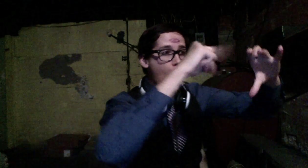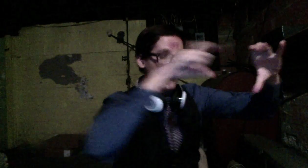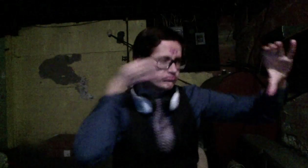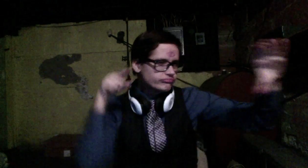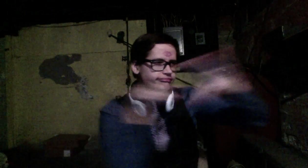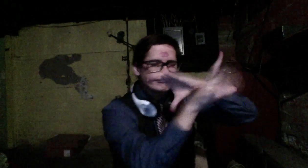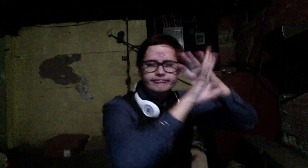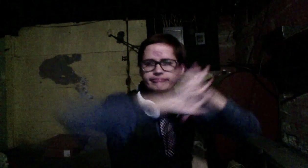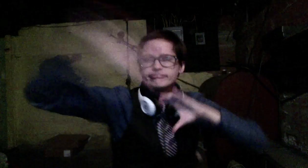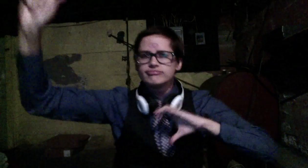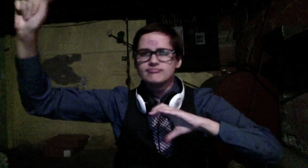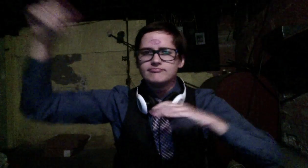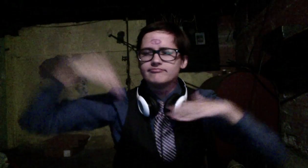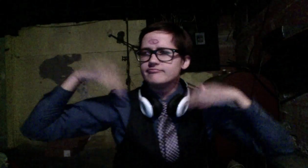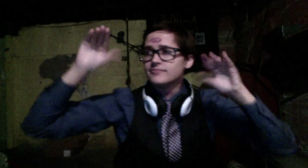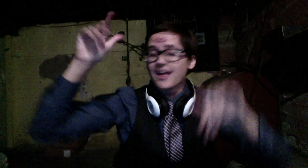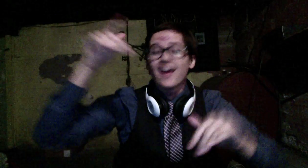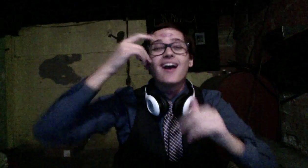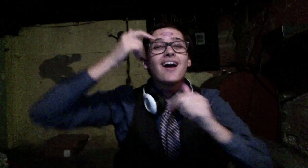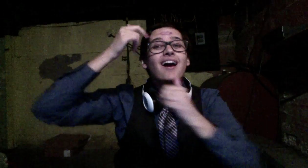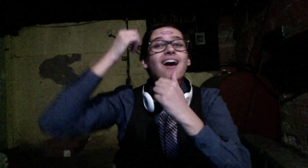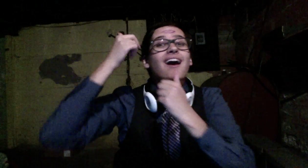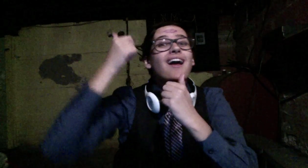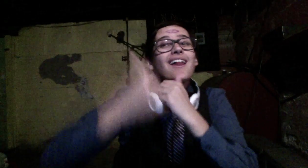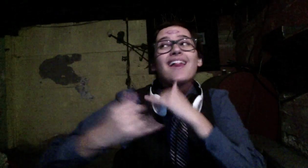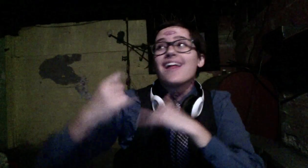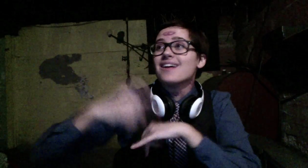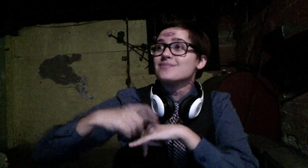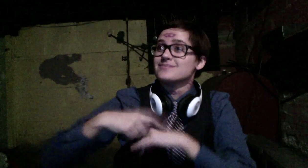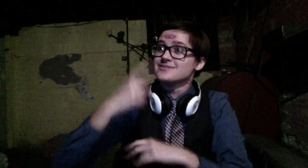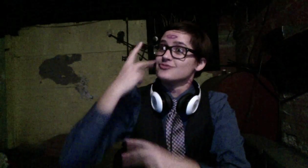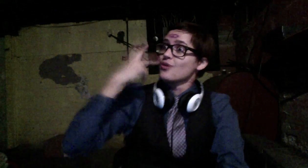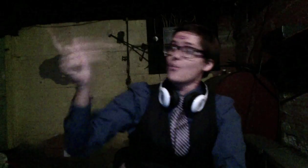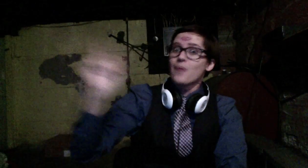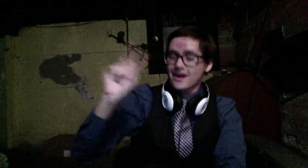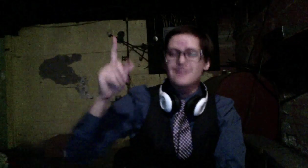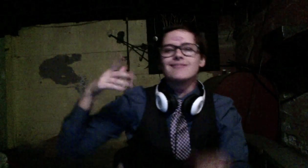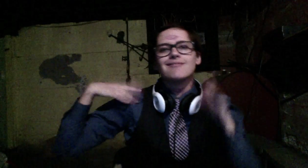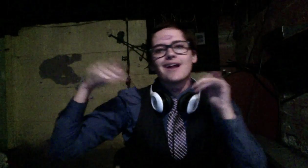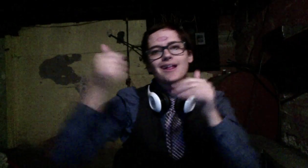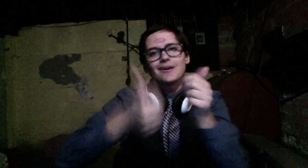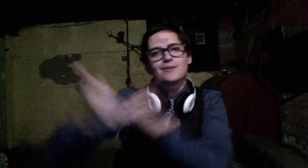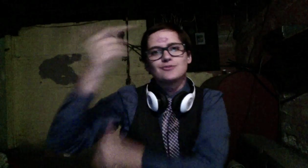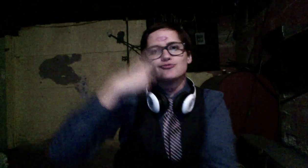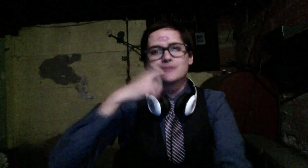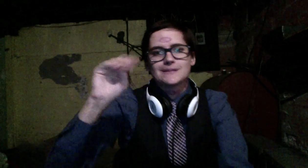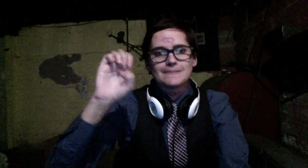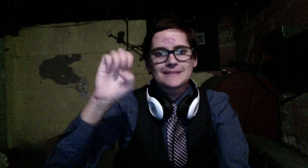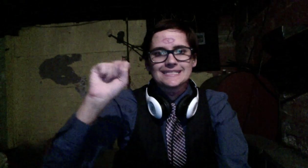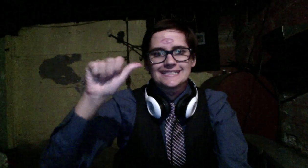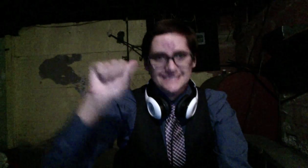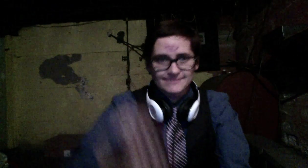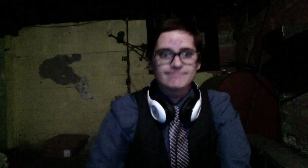CLIMB-OUT-HOLE LEAVE FLY LAST TIME SEE WHERE FLYING OVER RED M-E-S-A